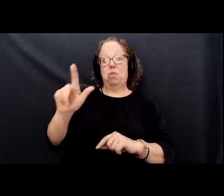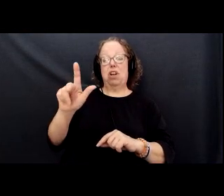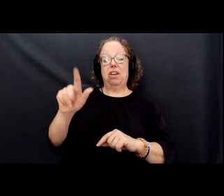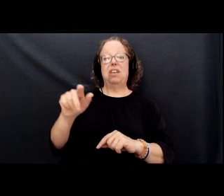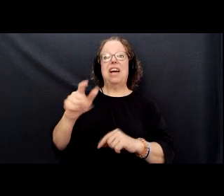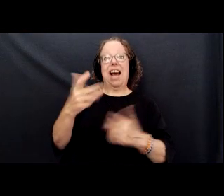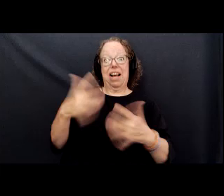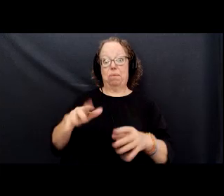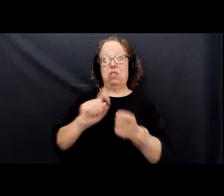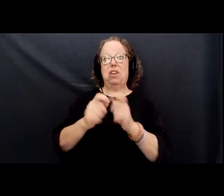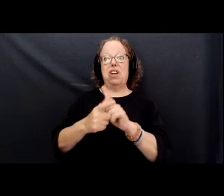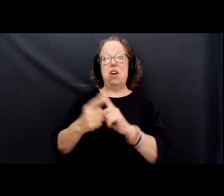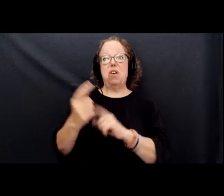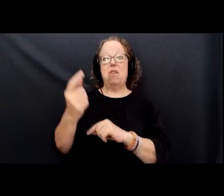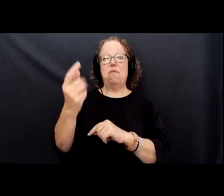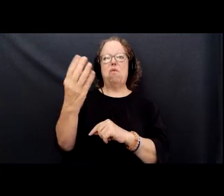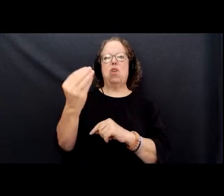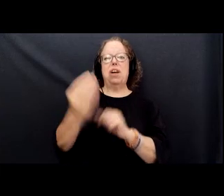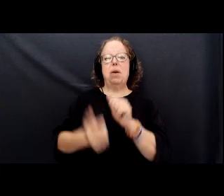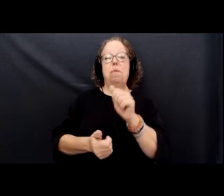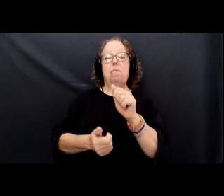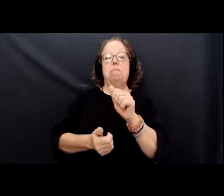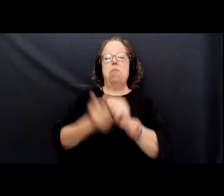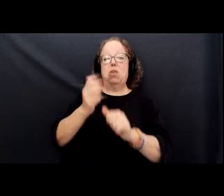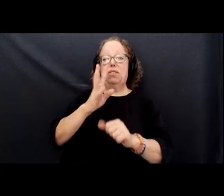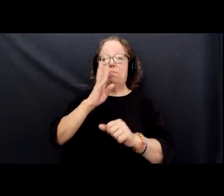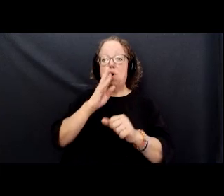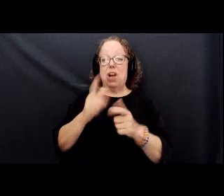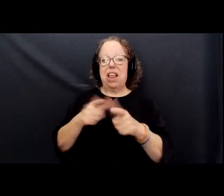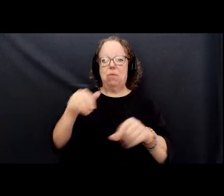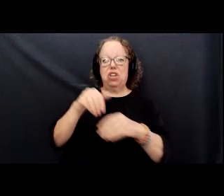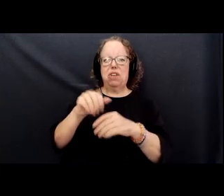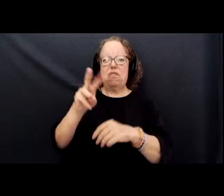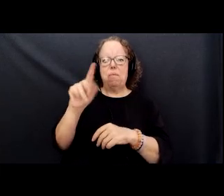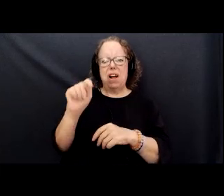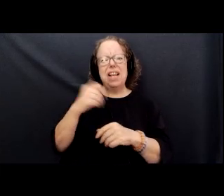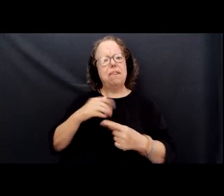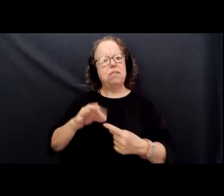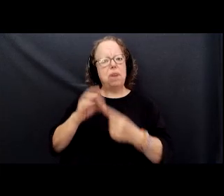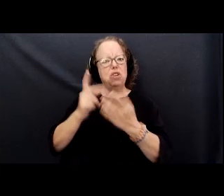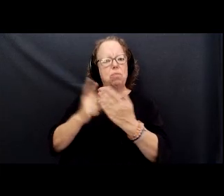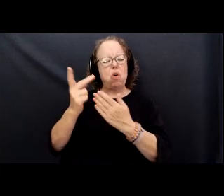into 14 most spoken languages in Vermont. They have special programs as well. They have the deaf